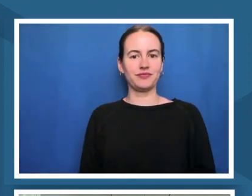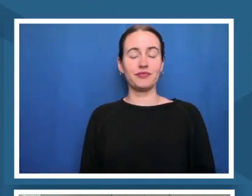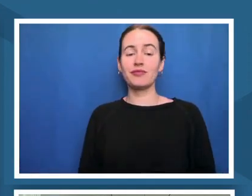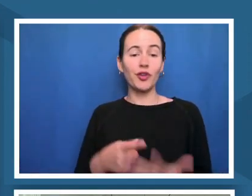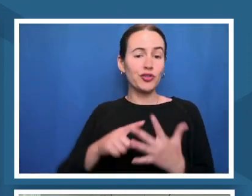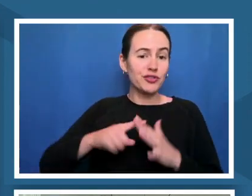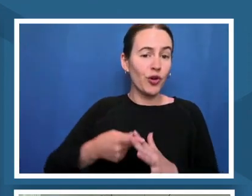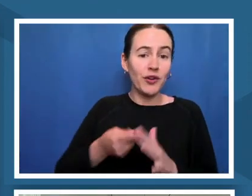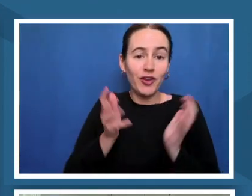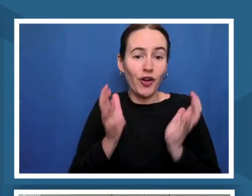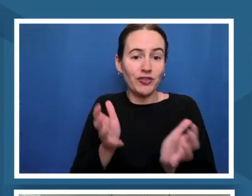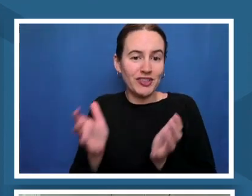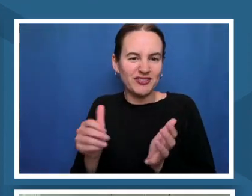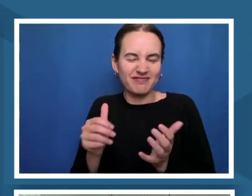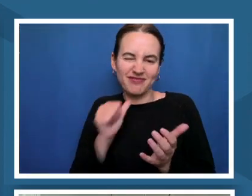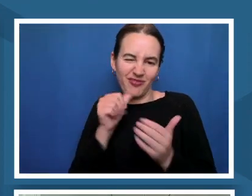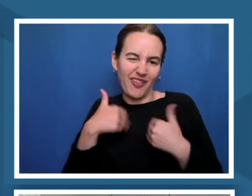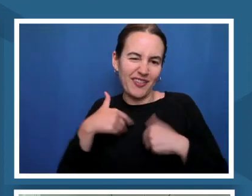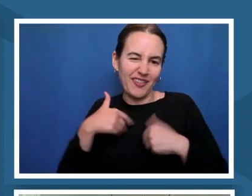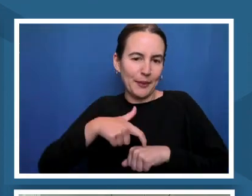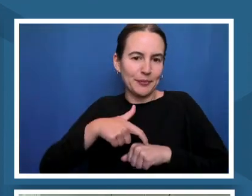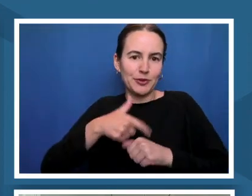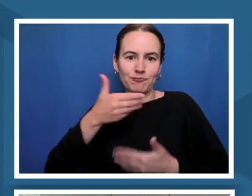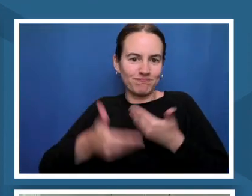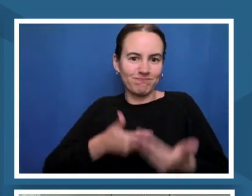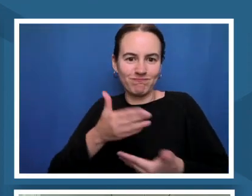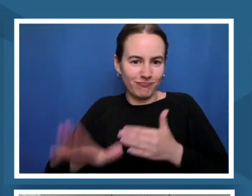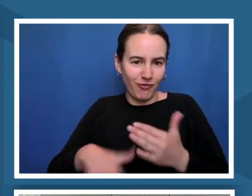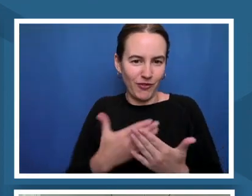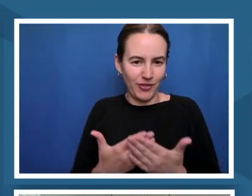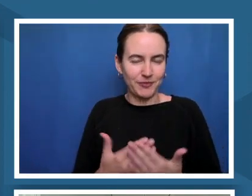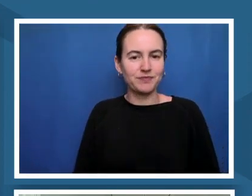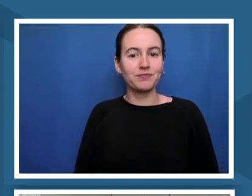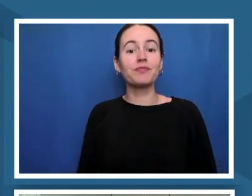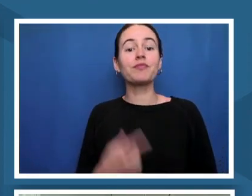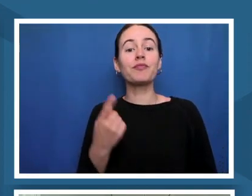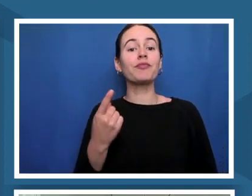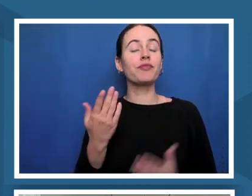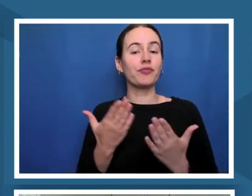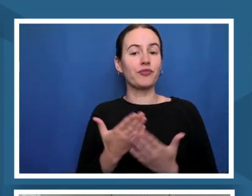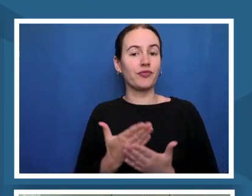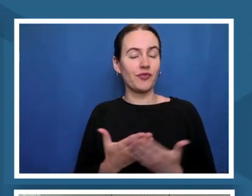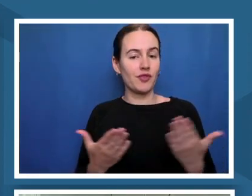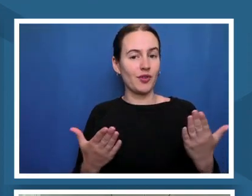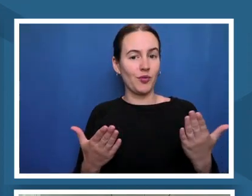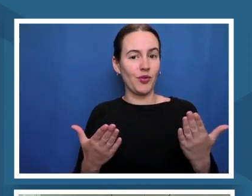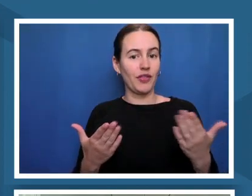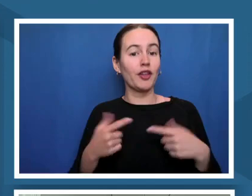enough to do all of it one of the things that was surfaced